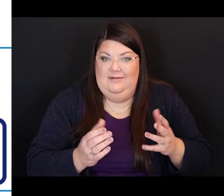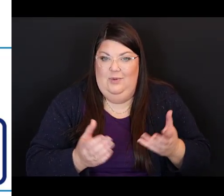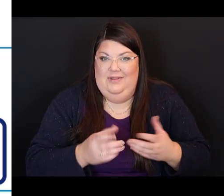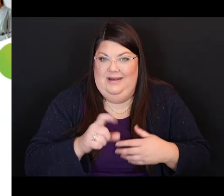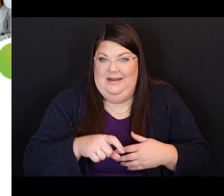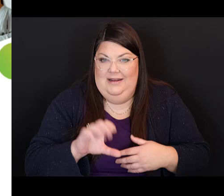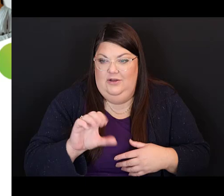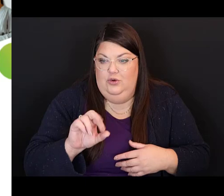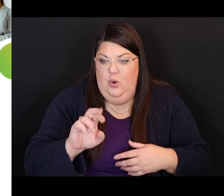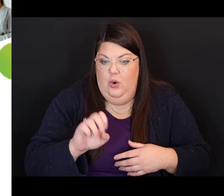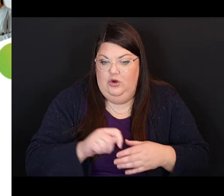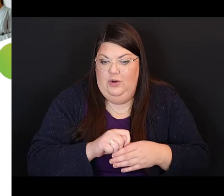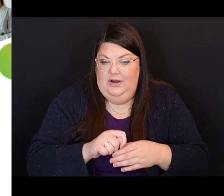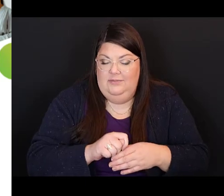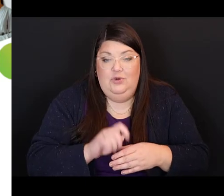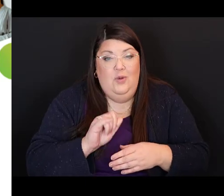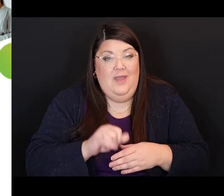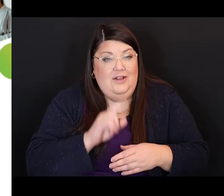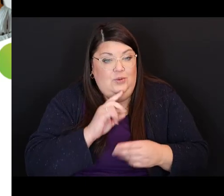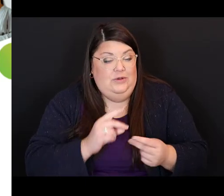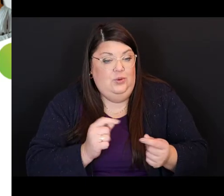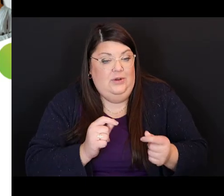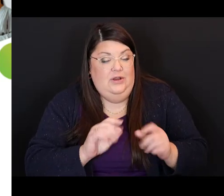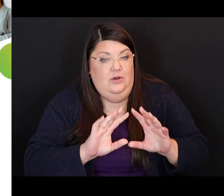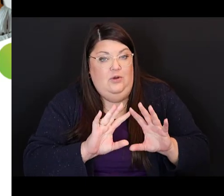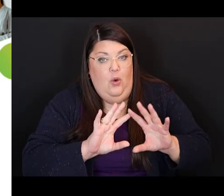So that's kind of the quick overview, Heather, of trainvr.org.